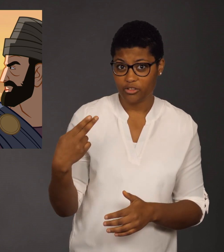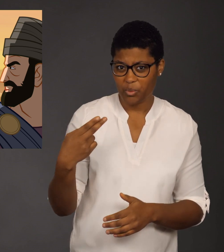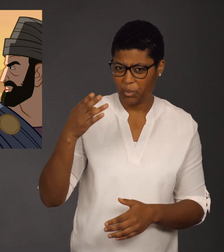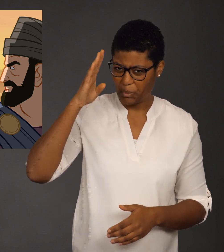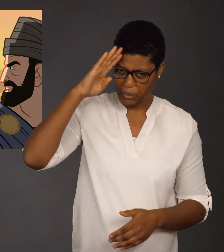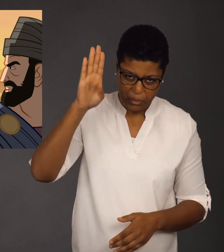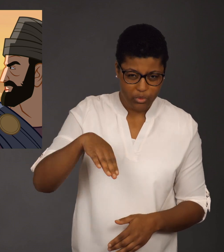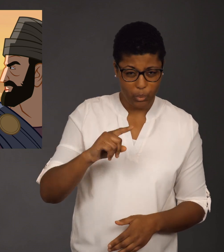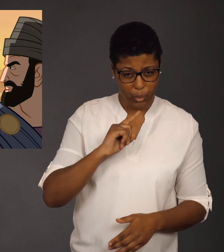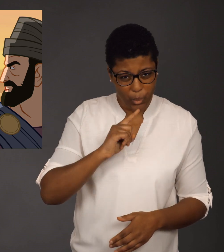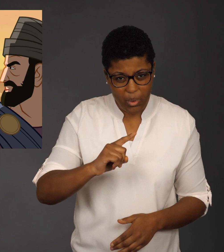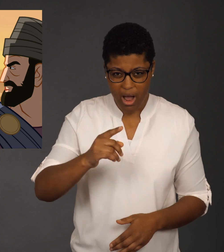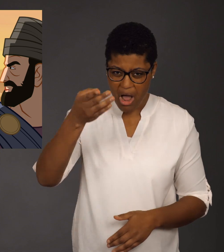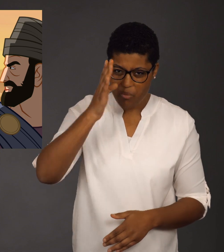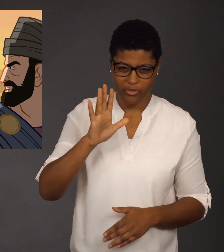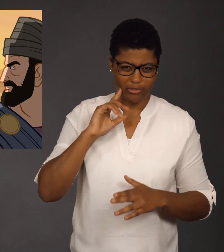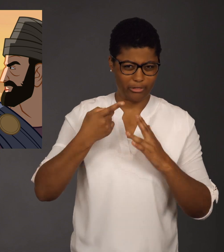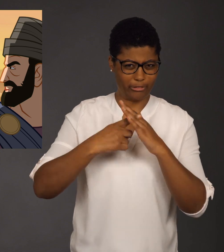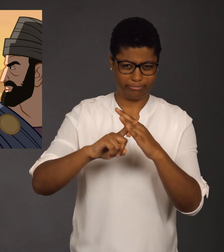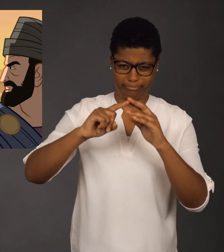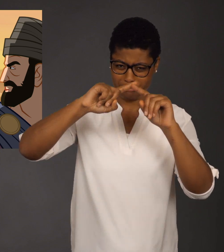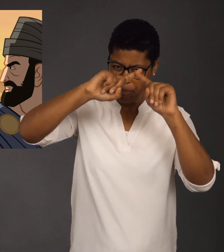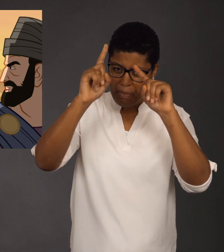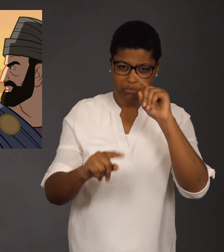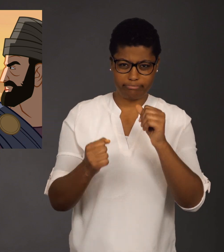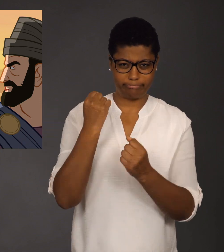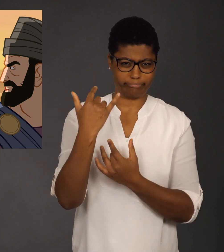Elijah knew that only the true God would start the fire.